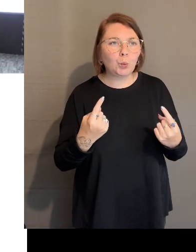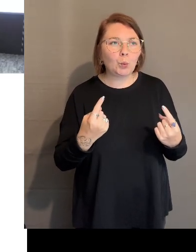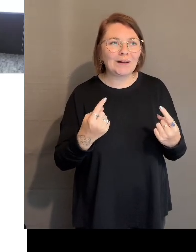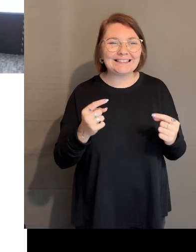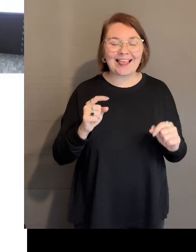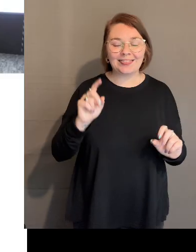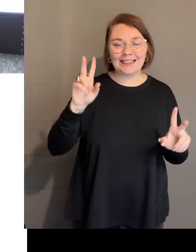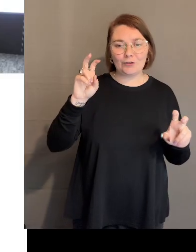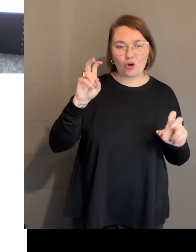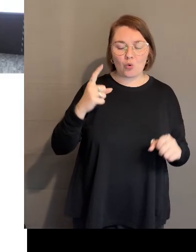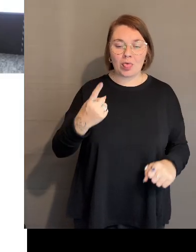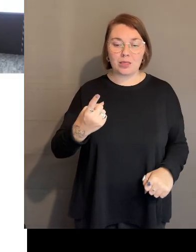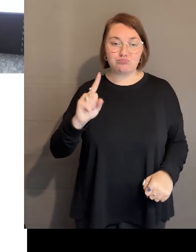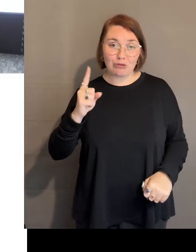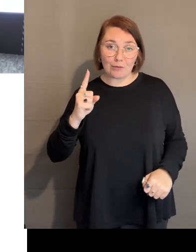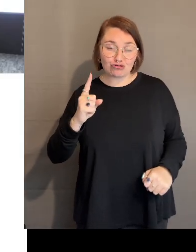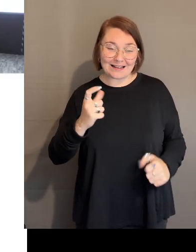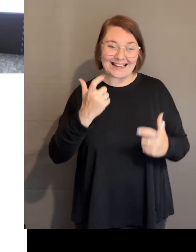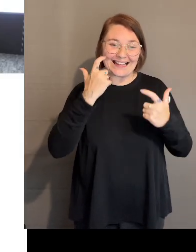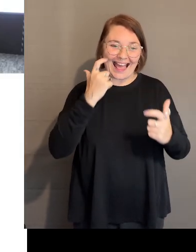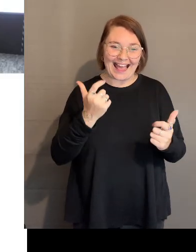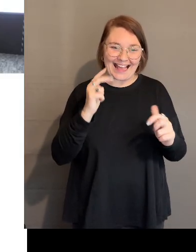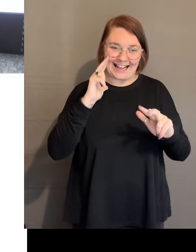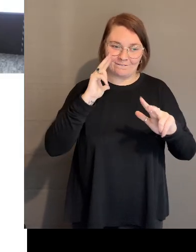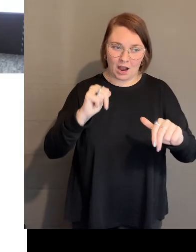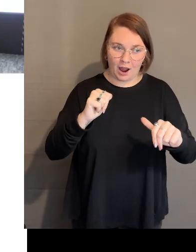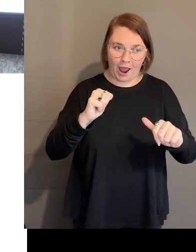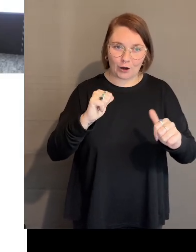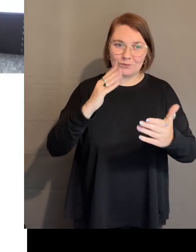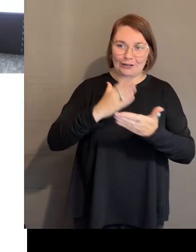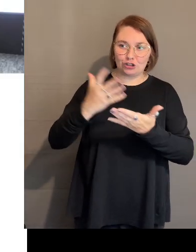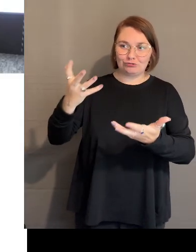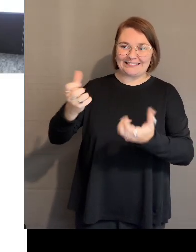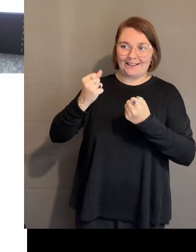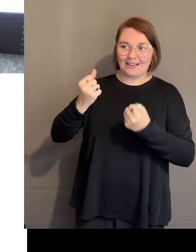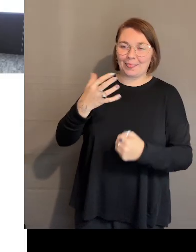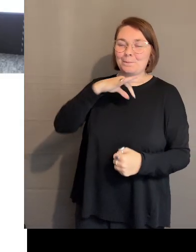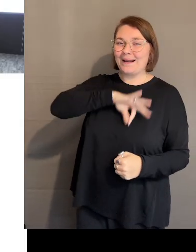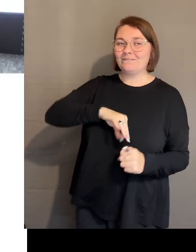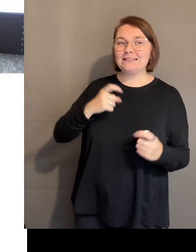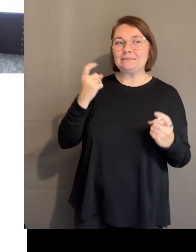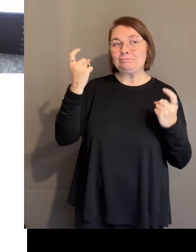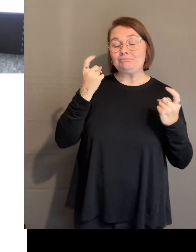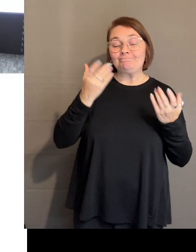Consider the primary caregiver here, and who is actually receiving the… The benefits.